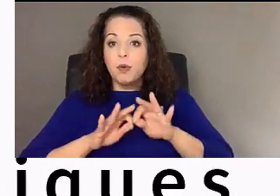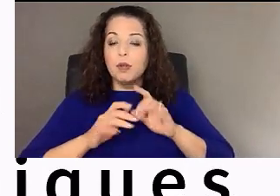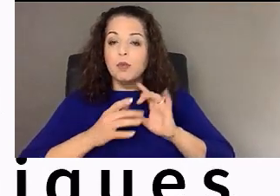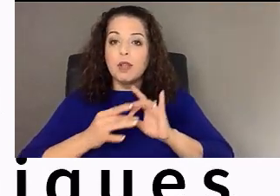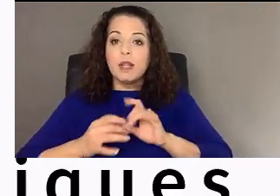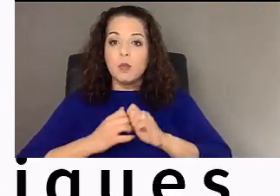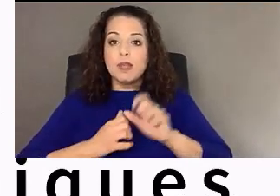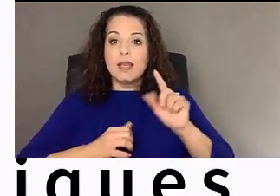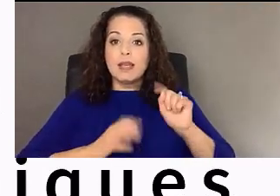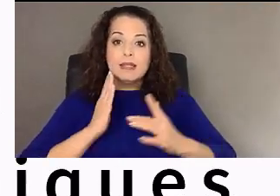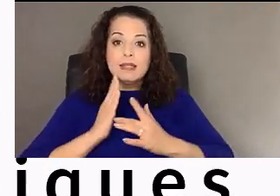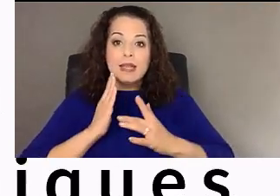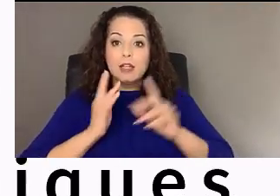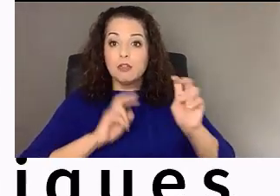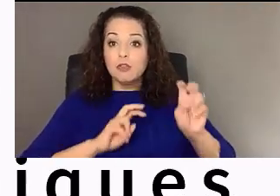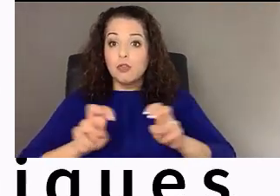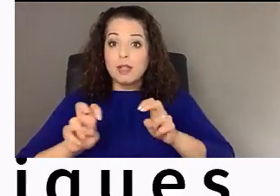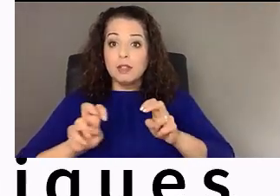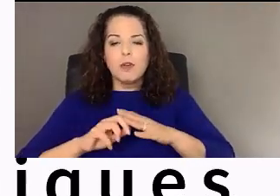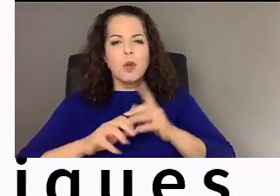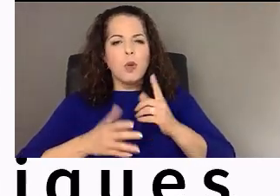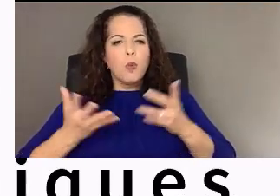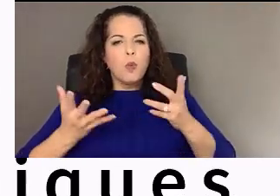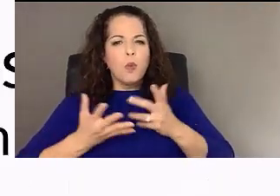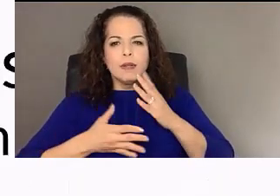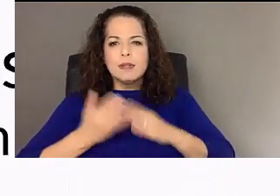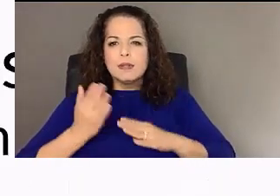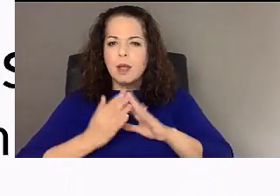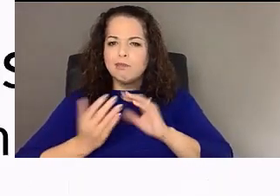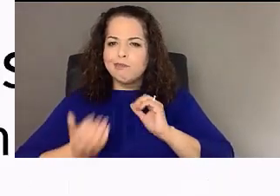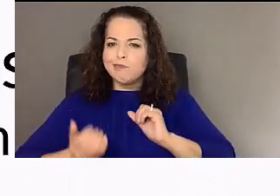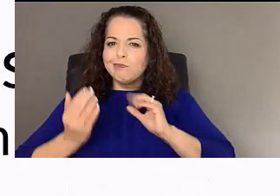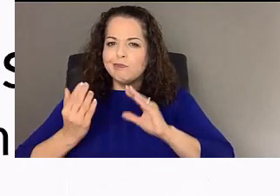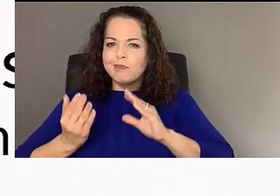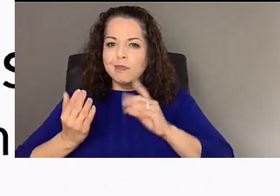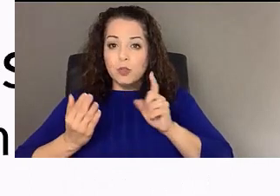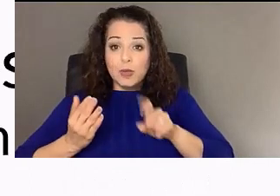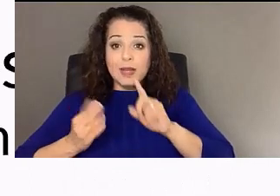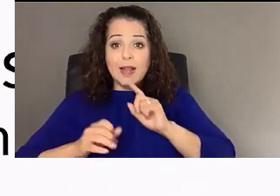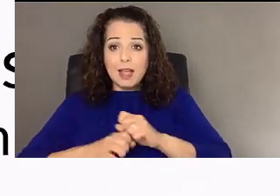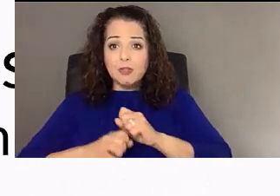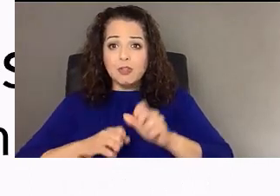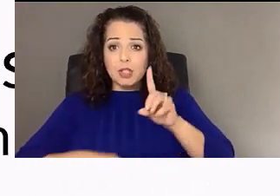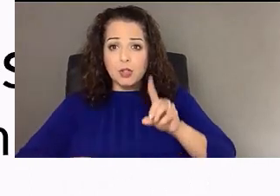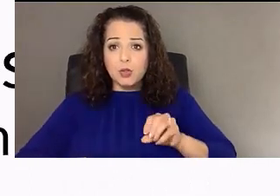What are some of those techniques that you can actually do? There's business strategies.